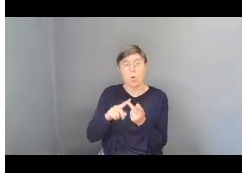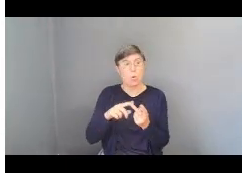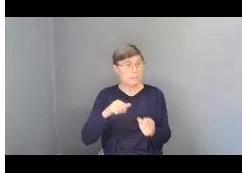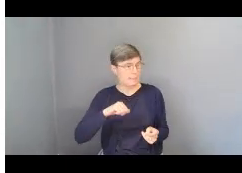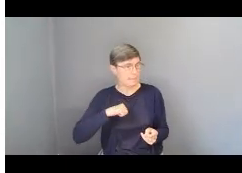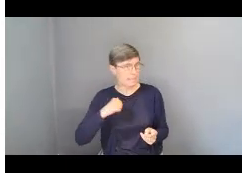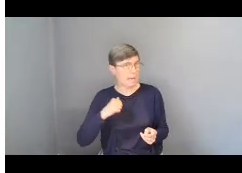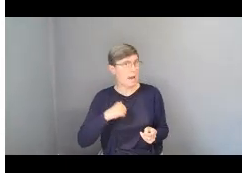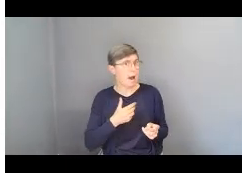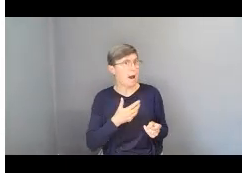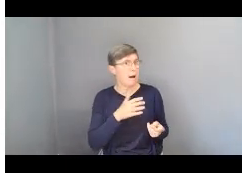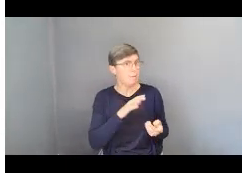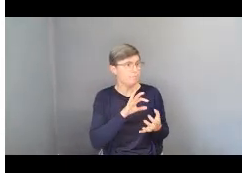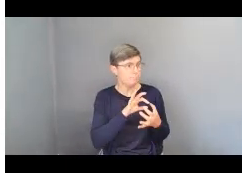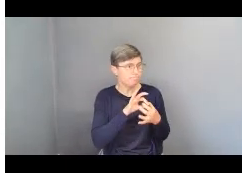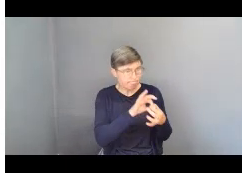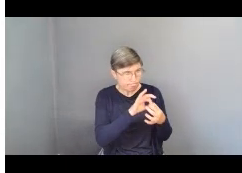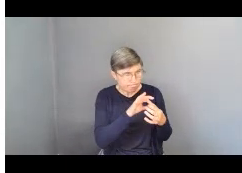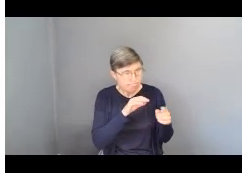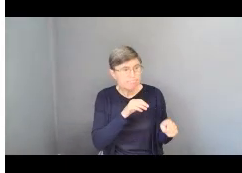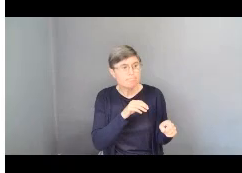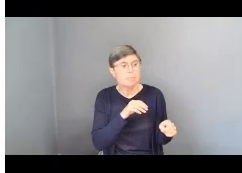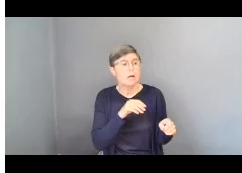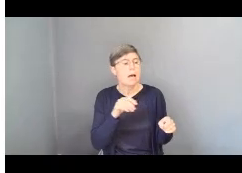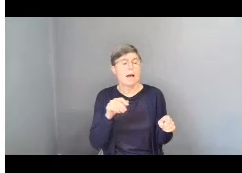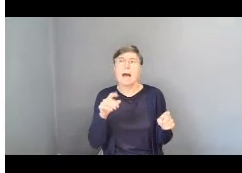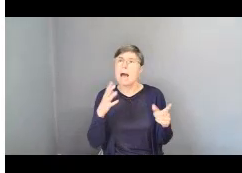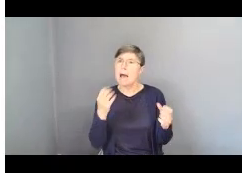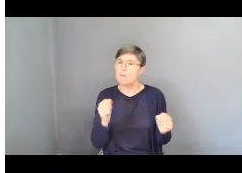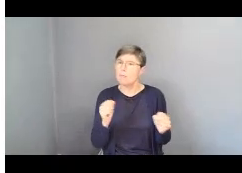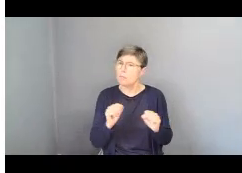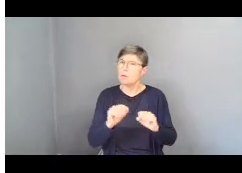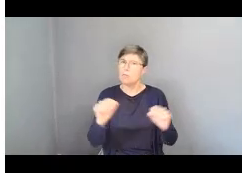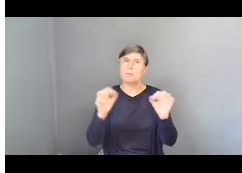or employment conditions and agreements in place.